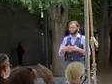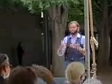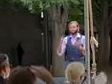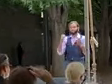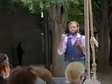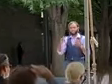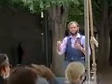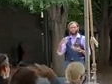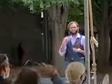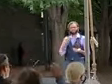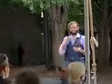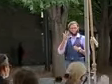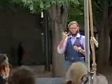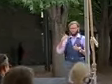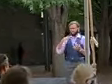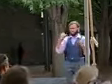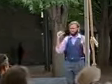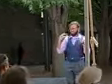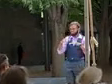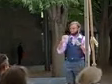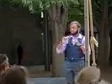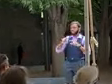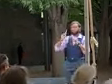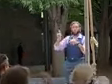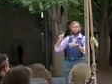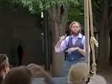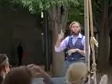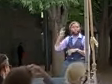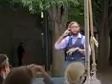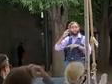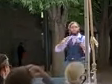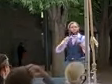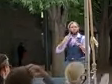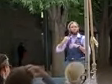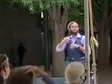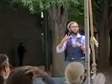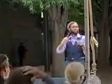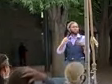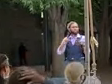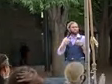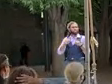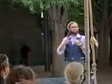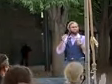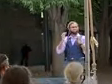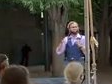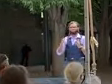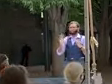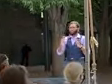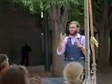Many of you might be thinking why are we here when we could be at the Capitol or another location. We wanted to be here at the FDR Memorial